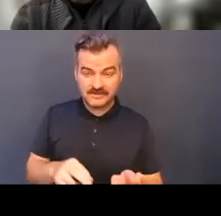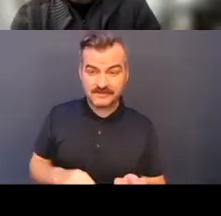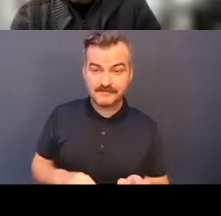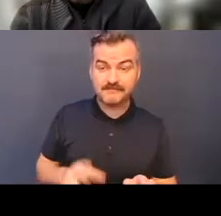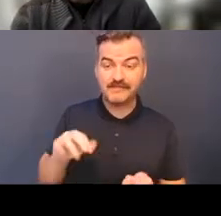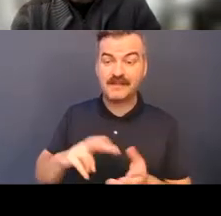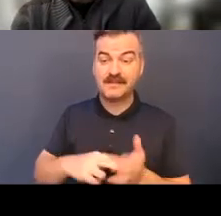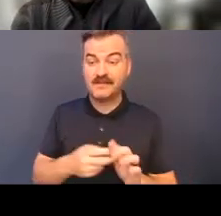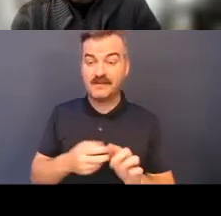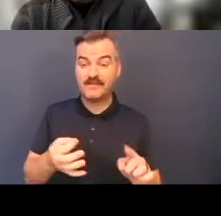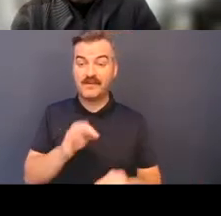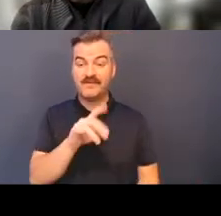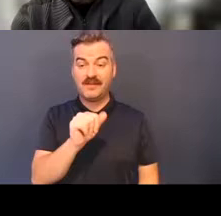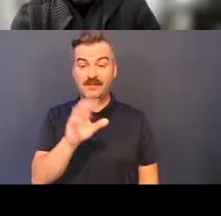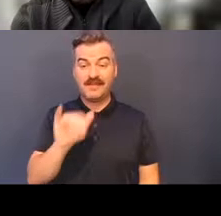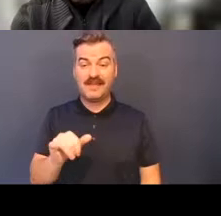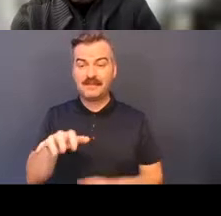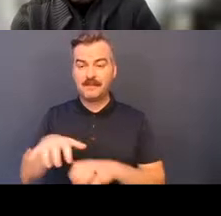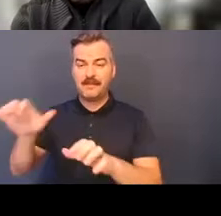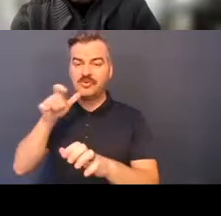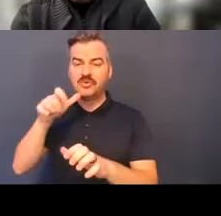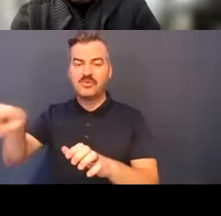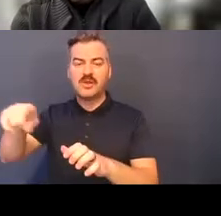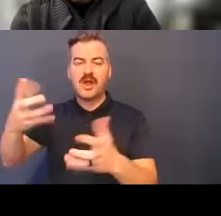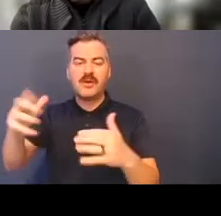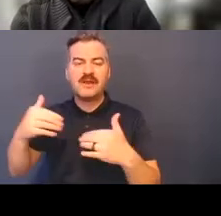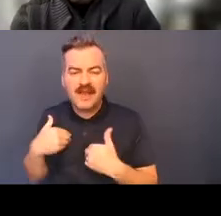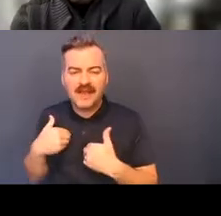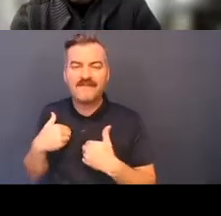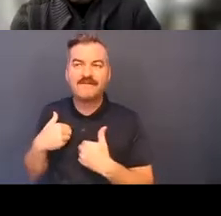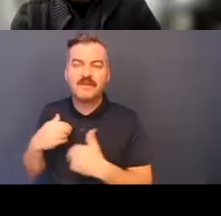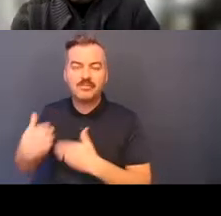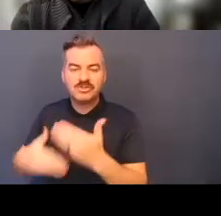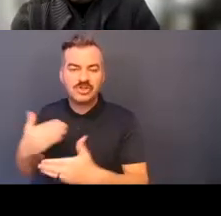FEMA as a population for whom existing emergency response procedures will not sustain the shape